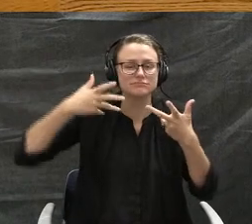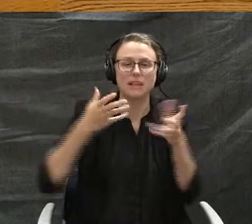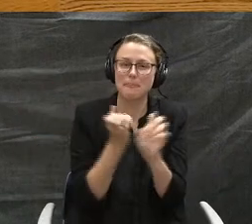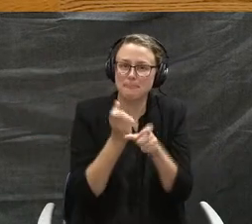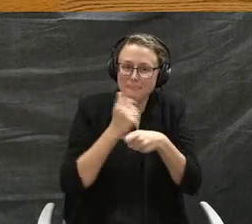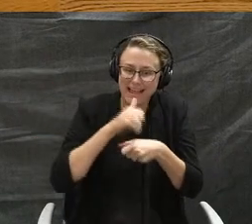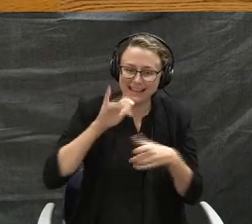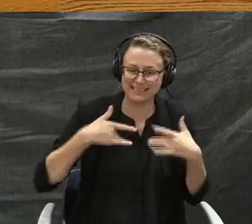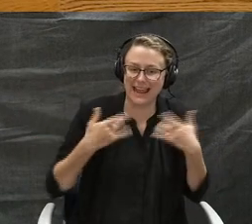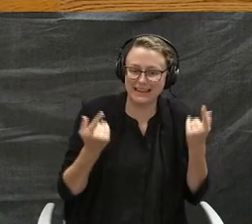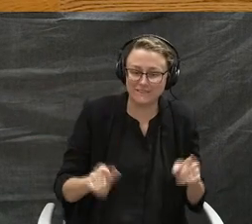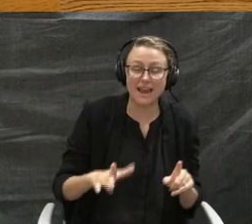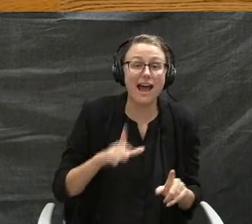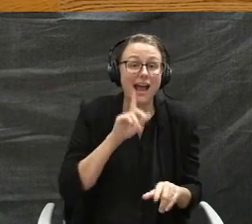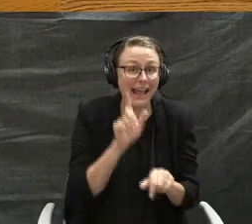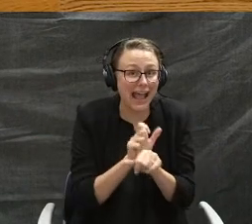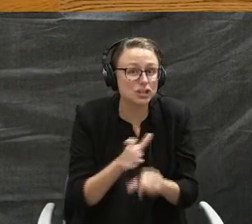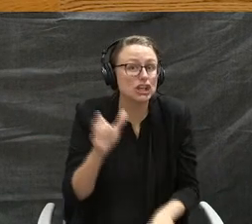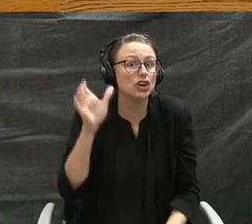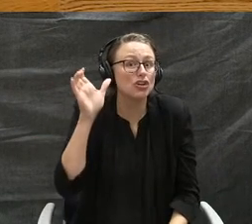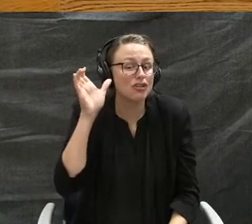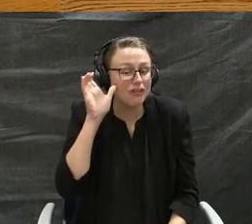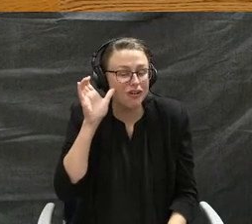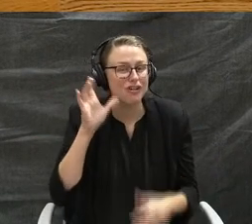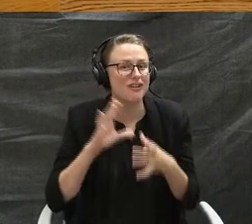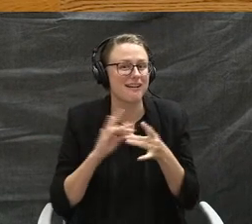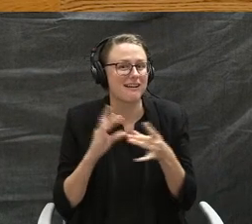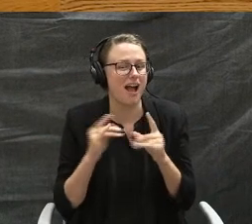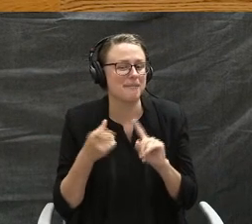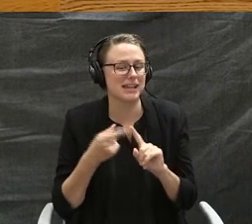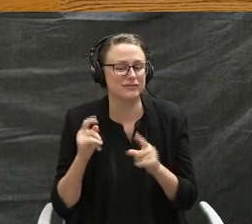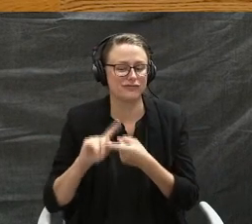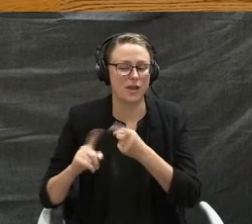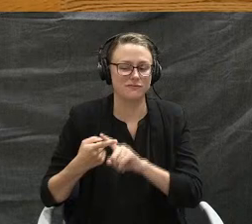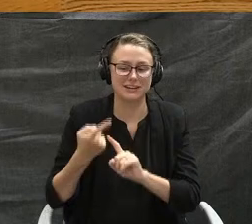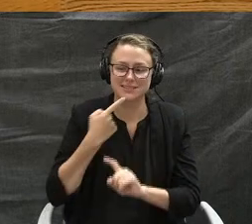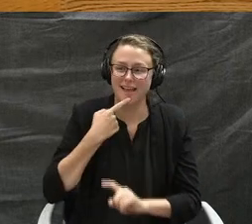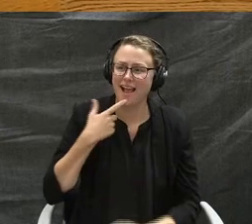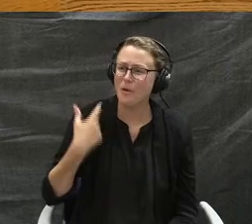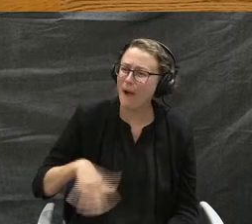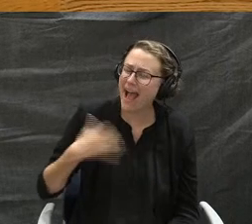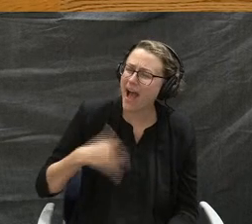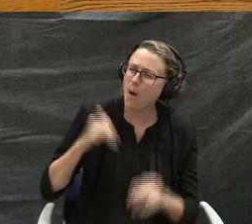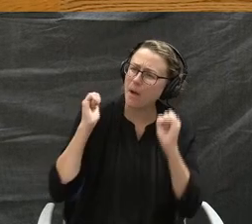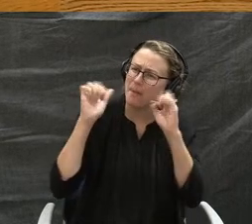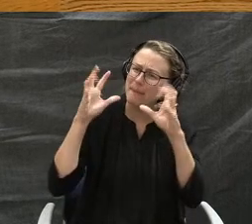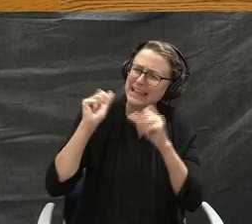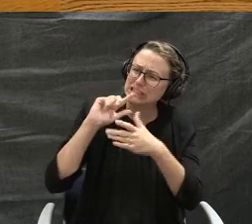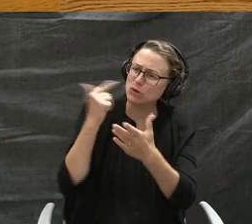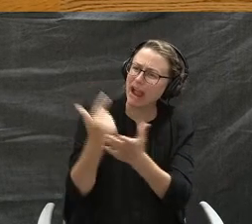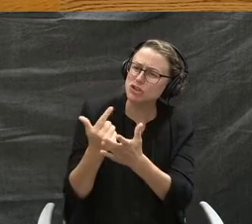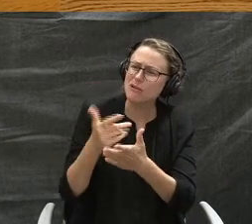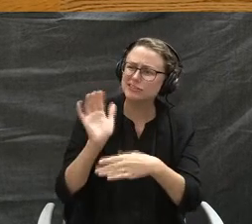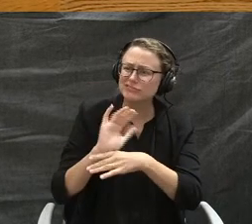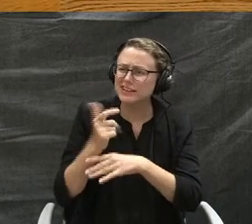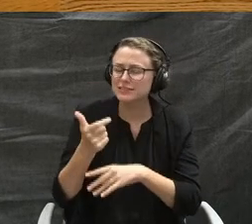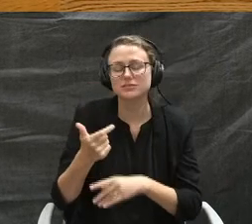actually heard comments from friends saying what an amazing production. So really hats off to the team and I wanted to say